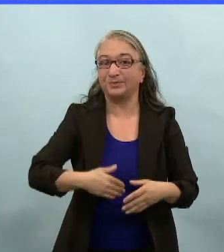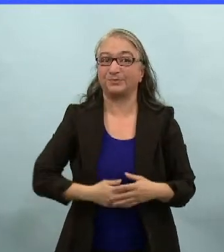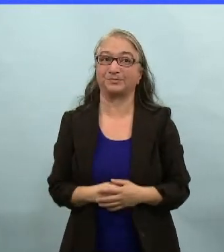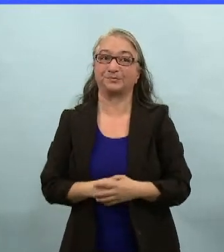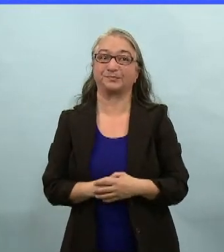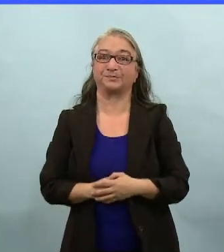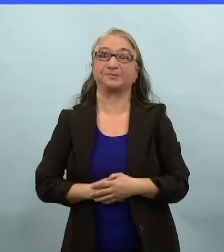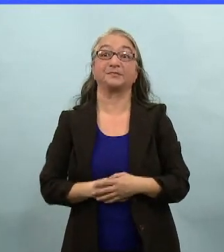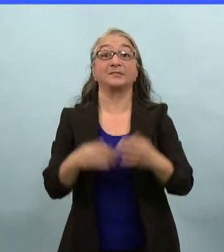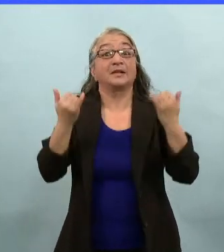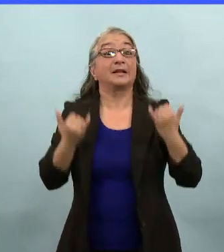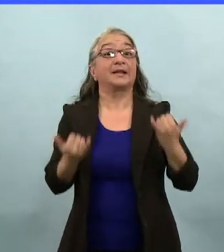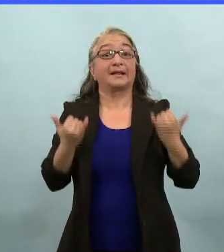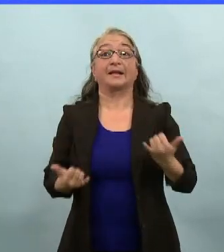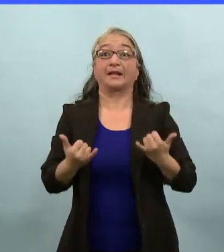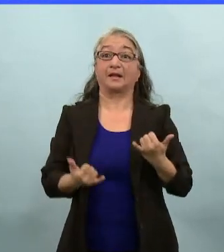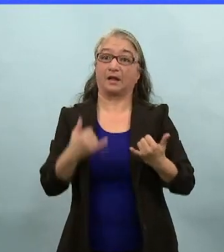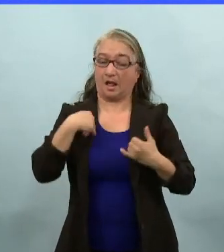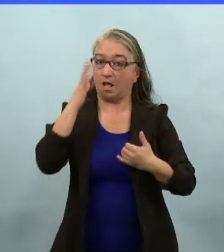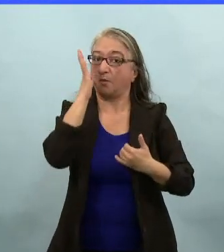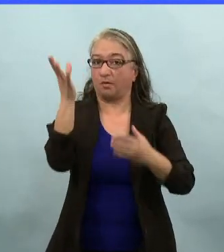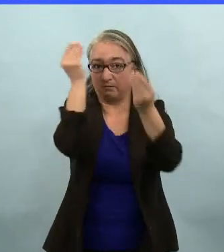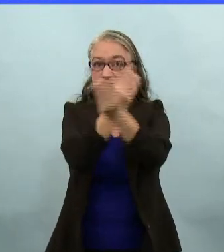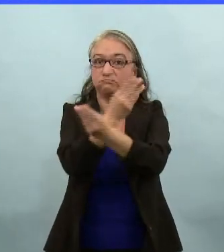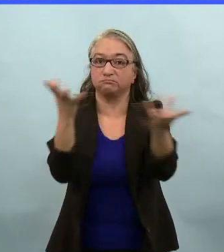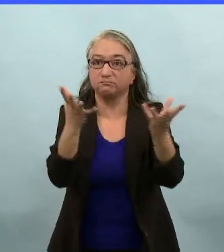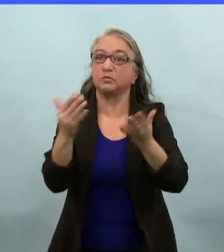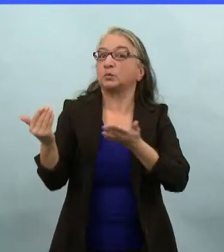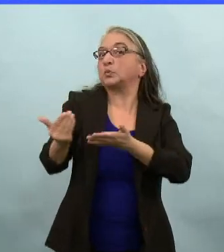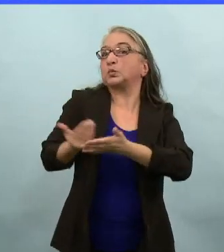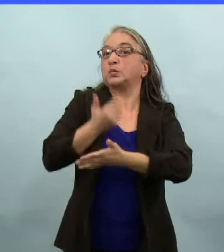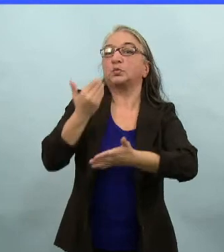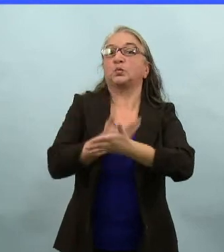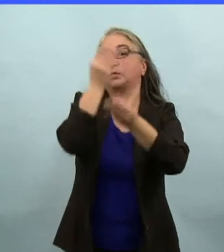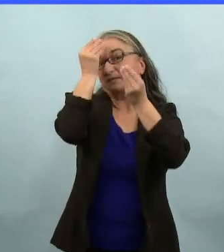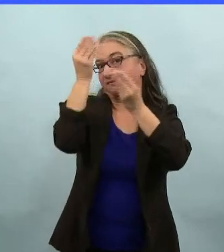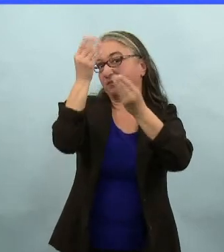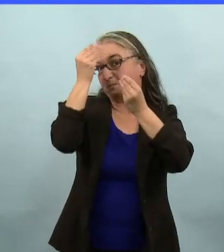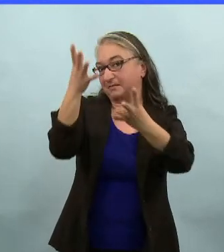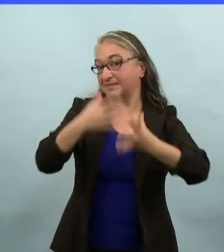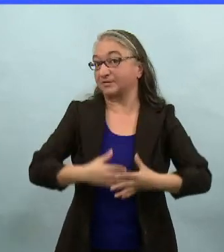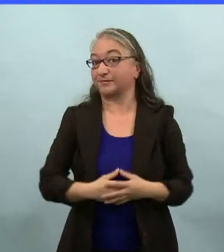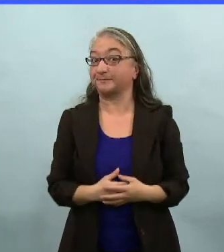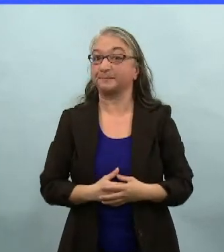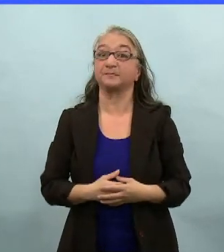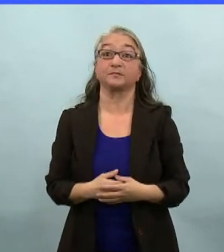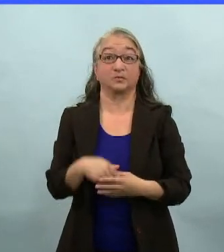current covet 19 situation in our province and as you know for almost two years the covet 19